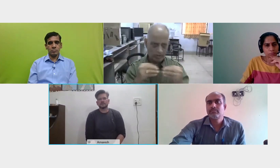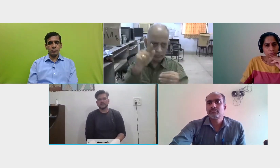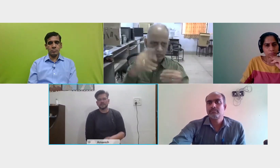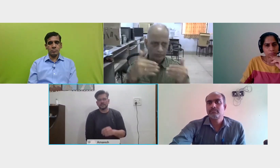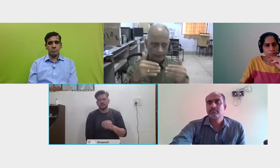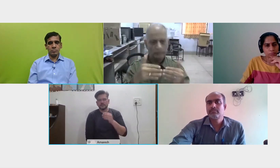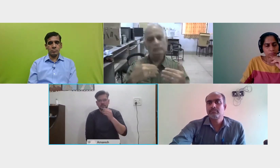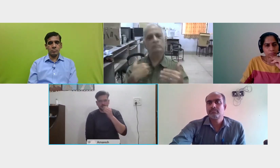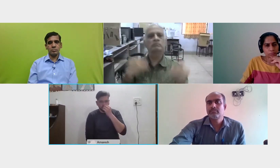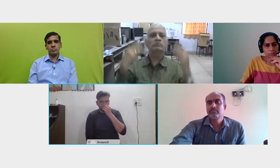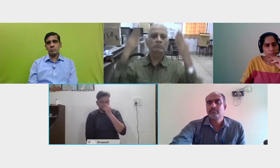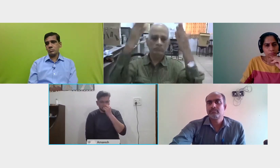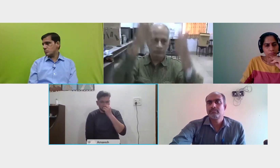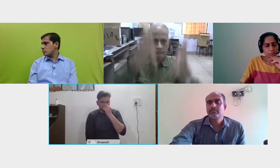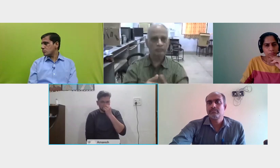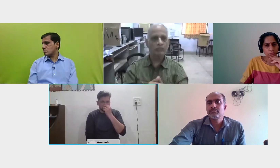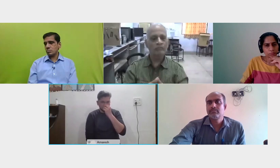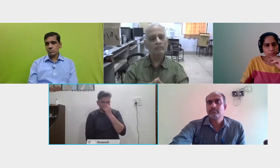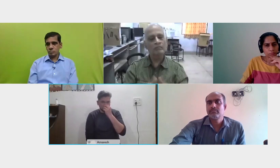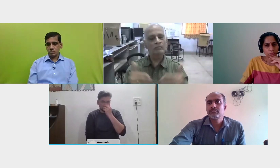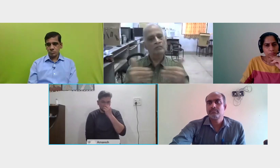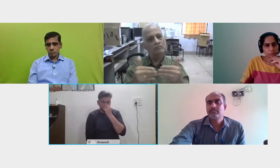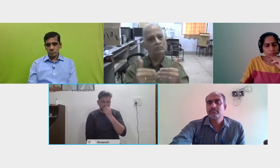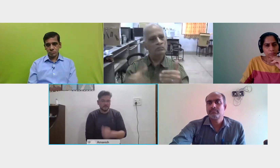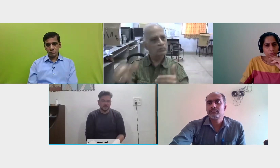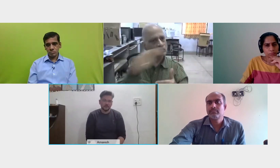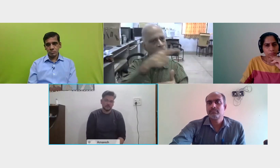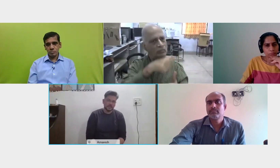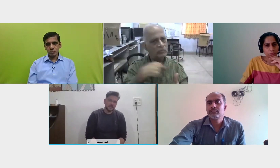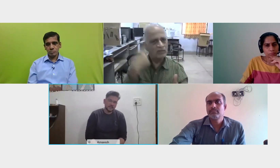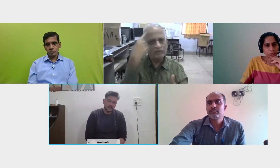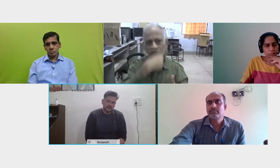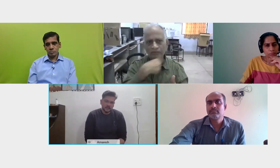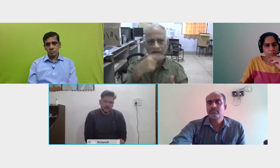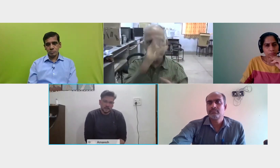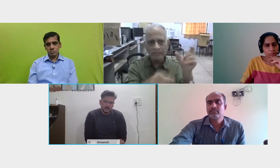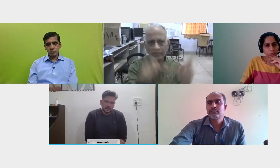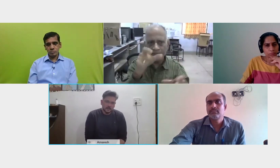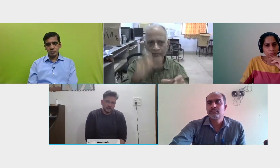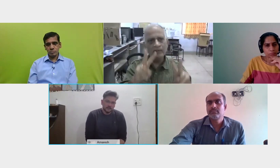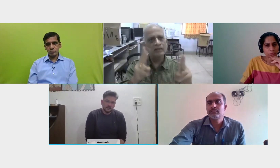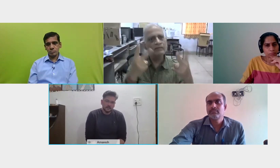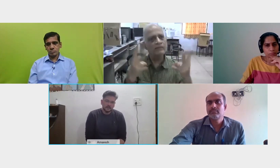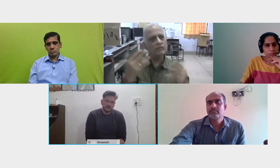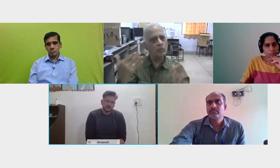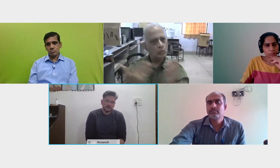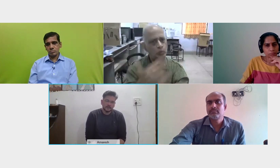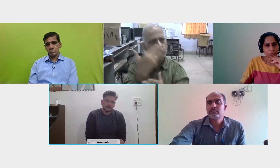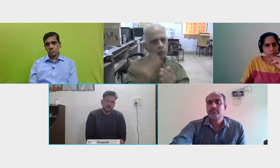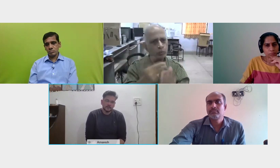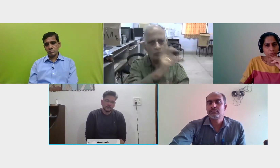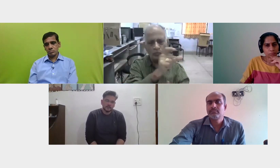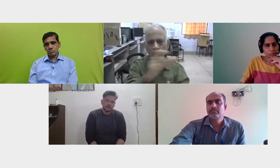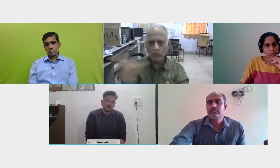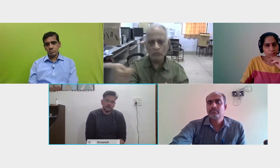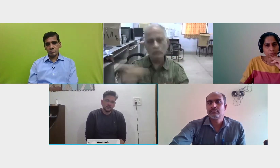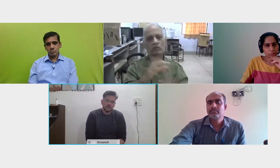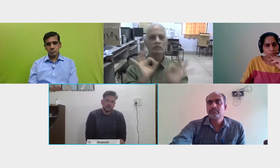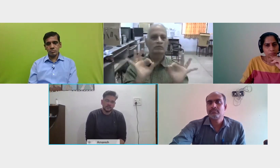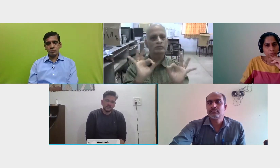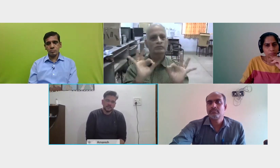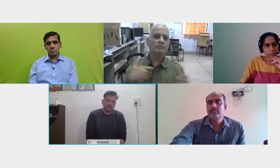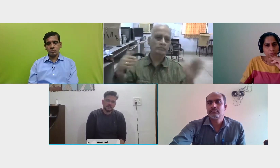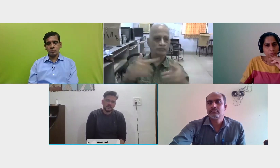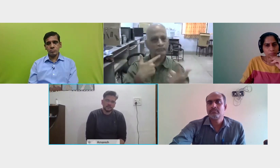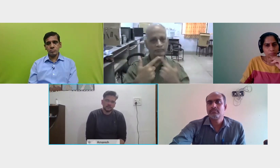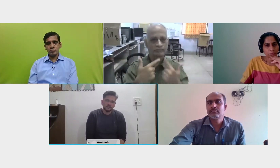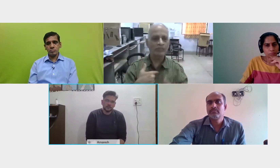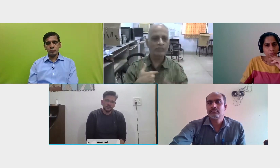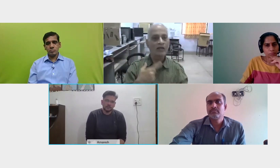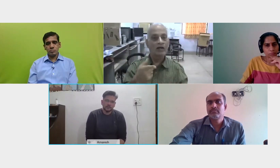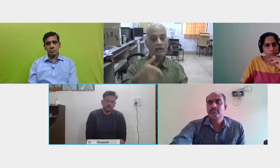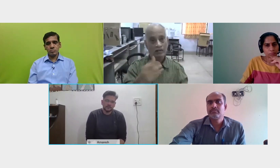in teaching and I went again for a meeting and during the meeting, I met a lot of new